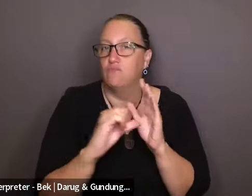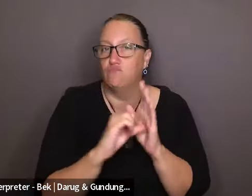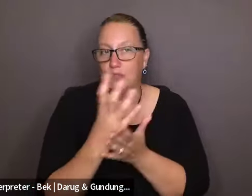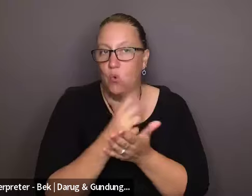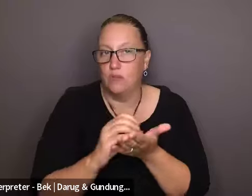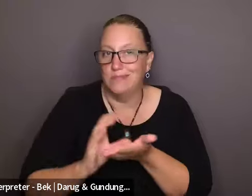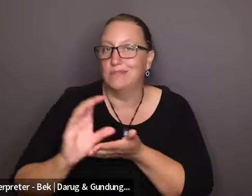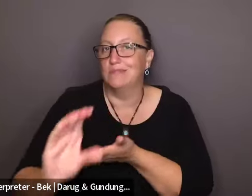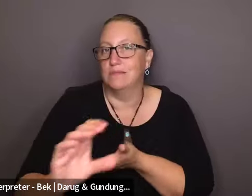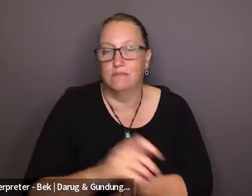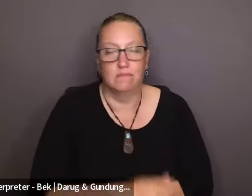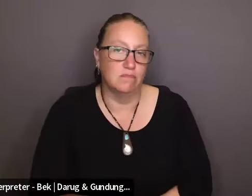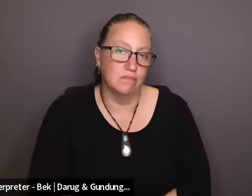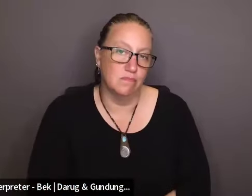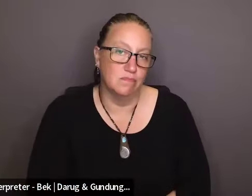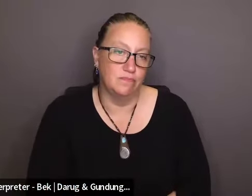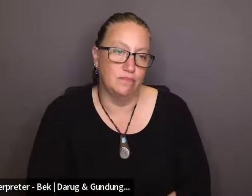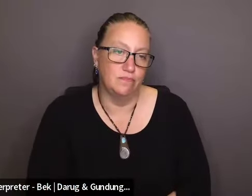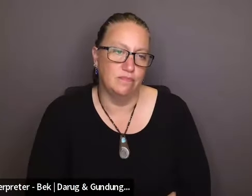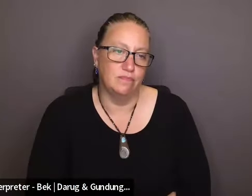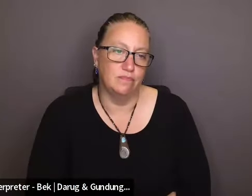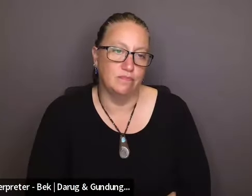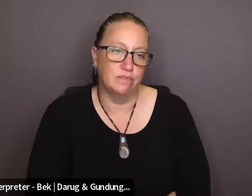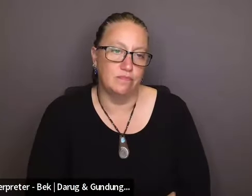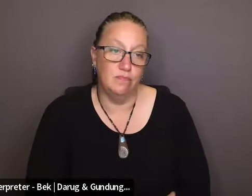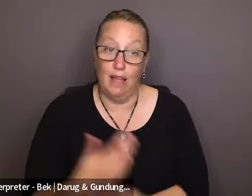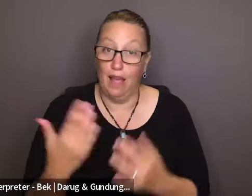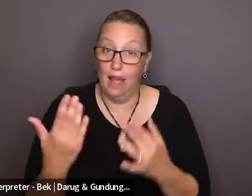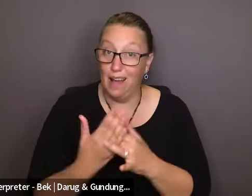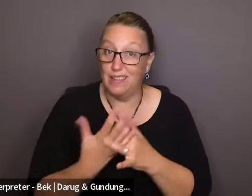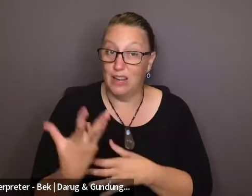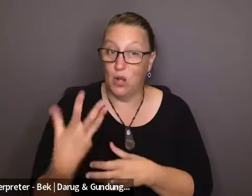is going to run or how you want it to run? Can people